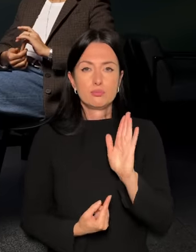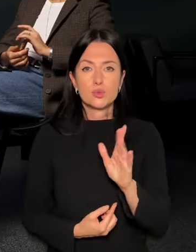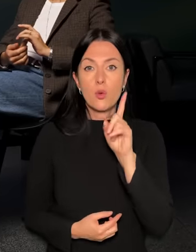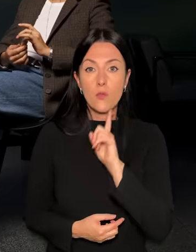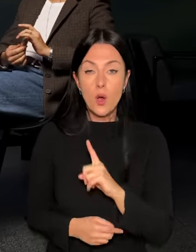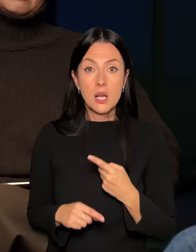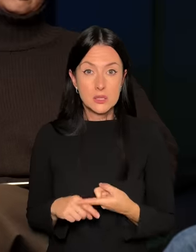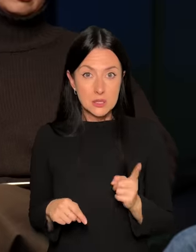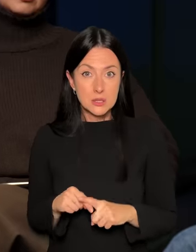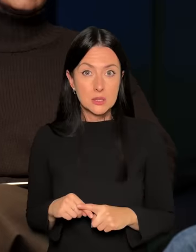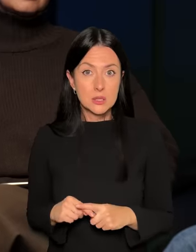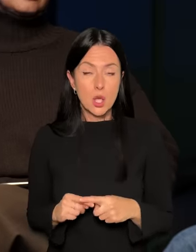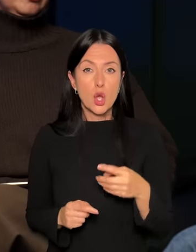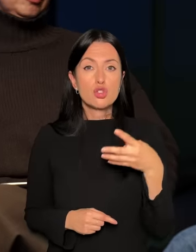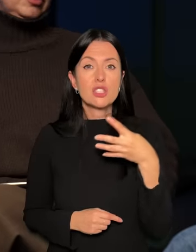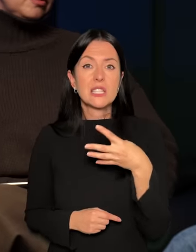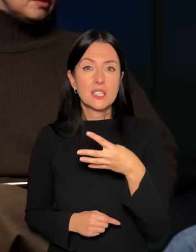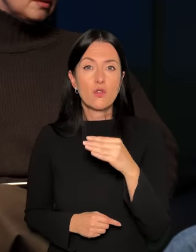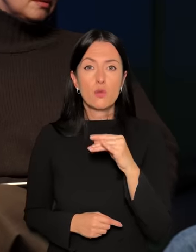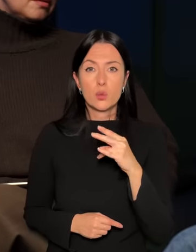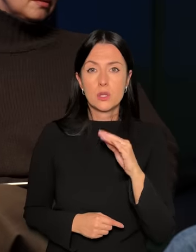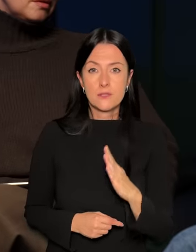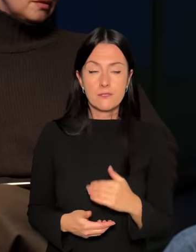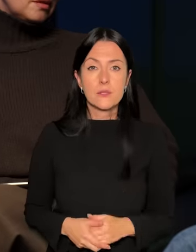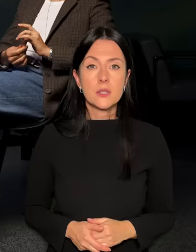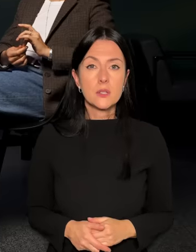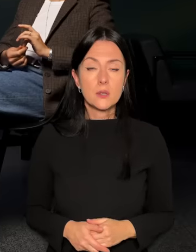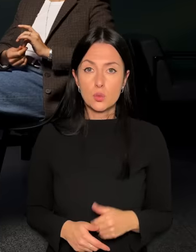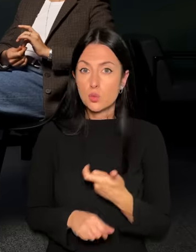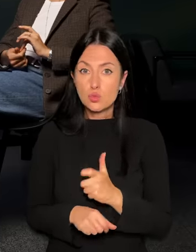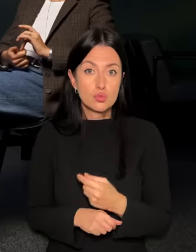Well, that's £4,000. It is expensive,